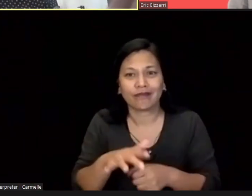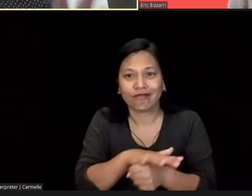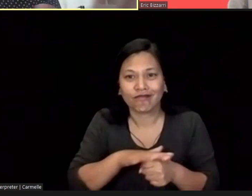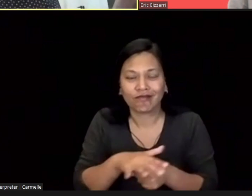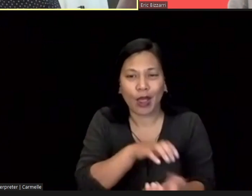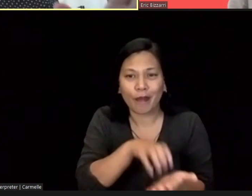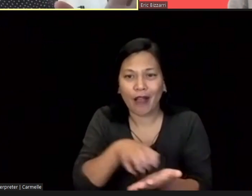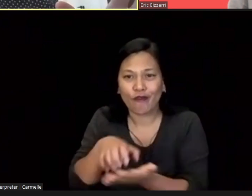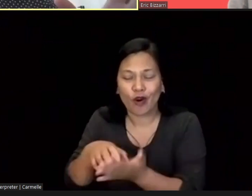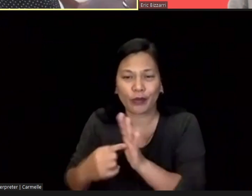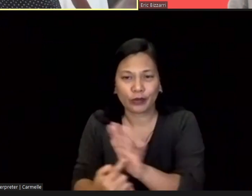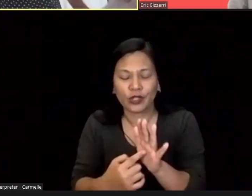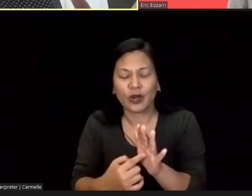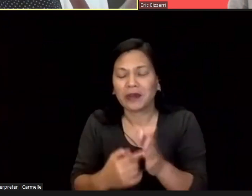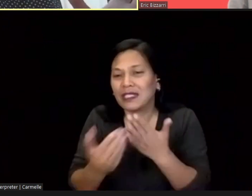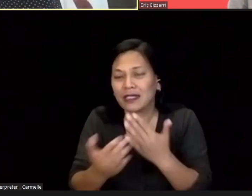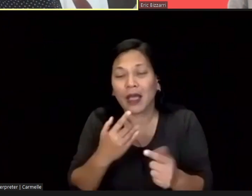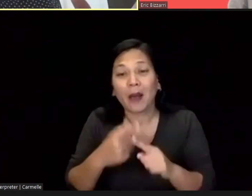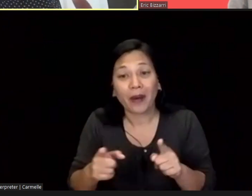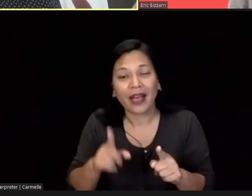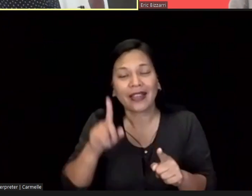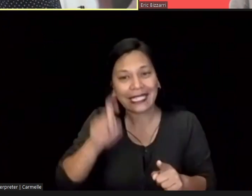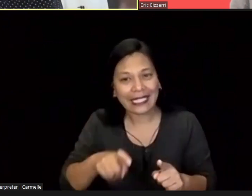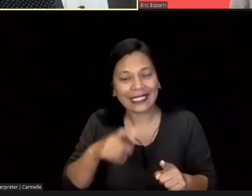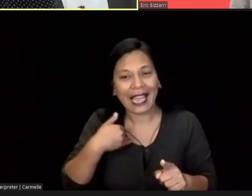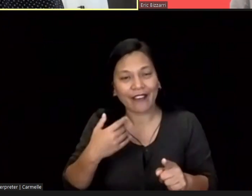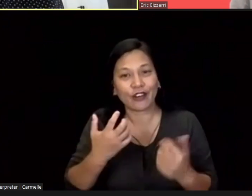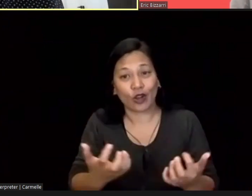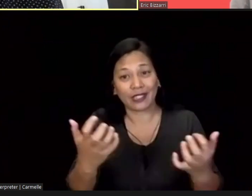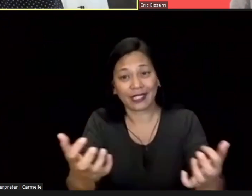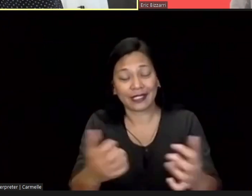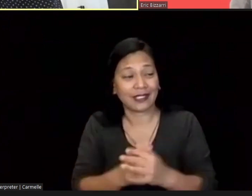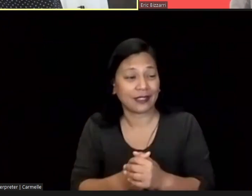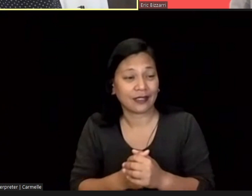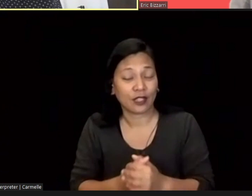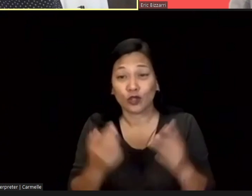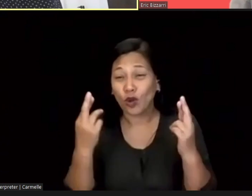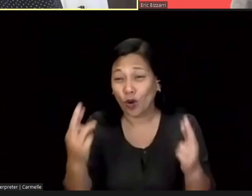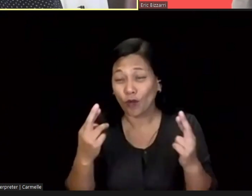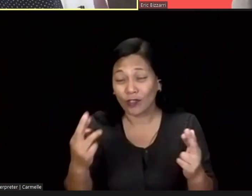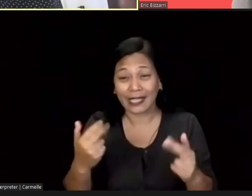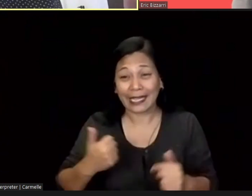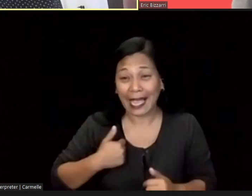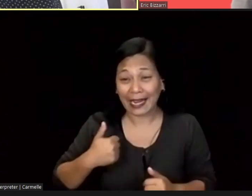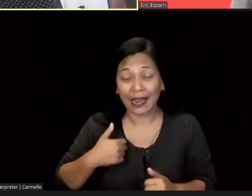That's great, but it needs to find an audience either, hopefully in Canada, but internationally too.